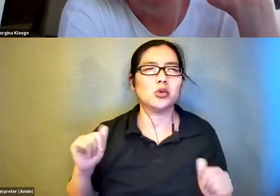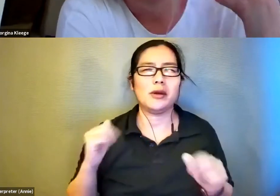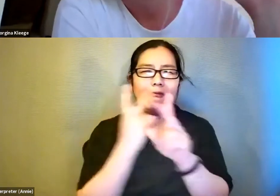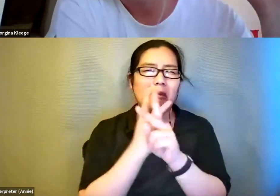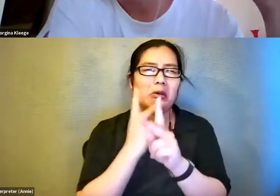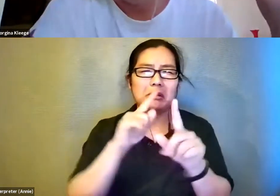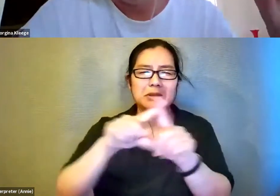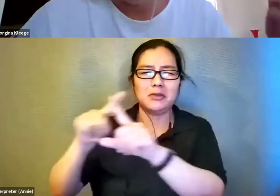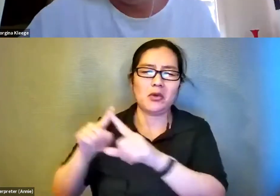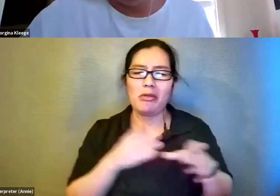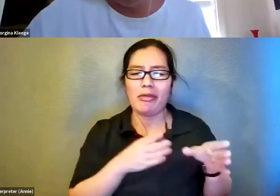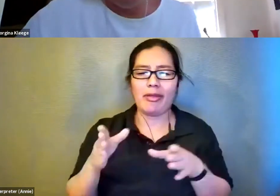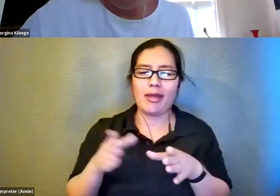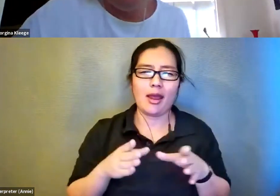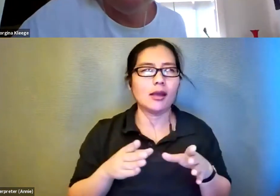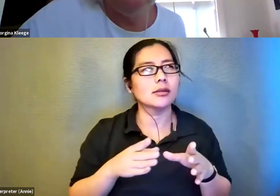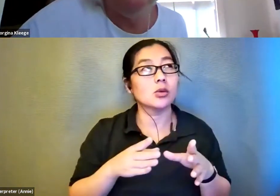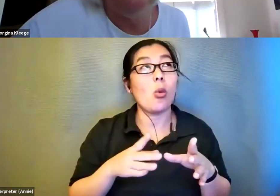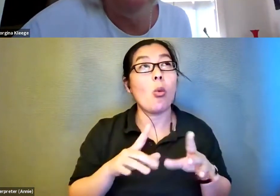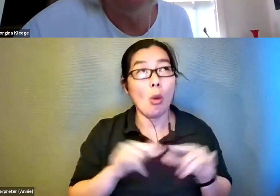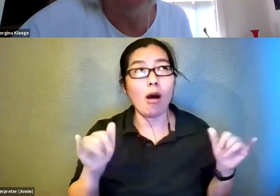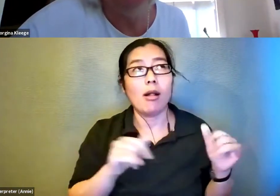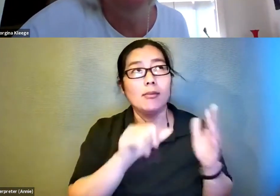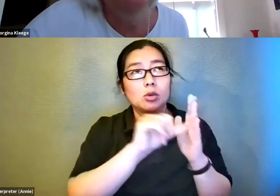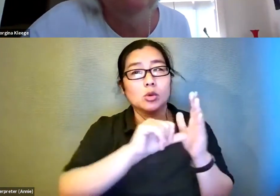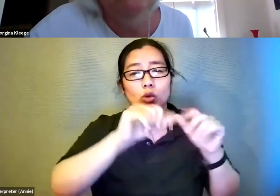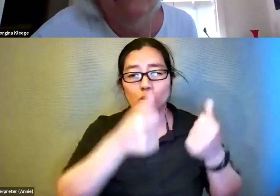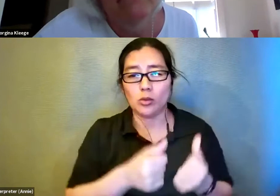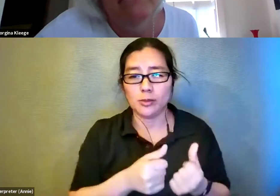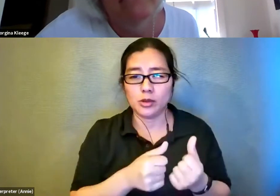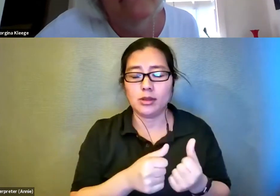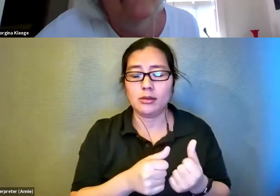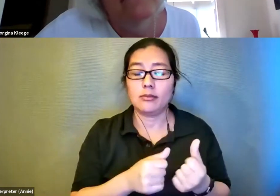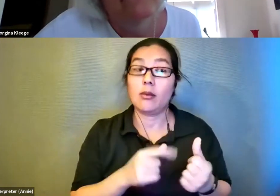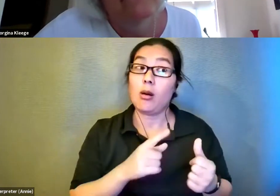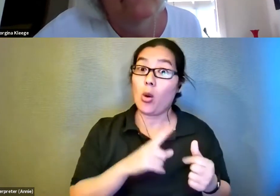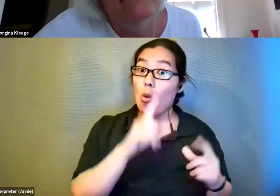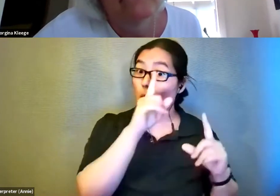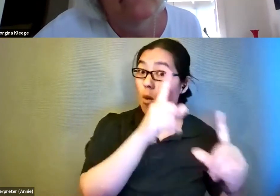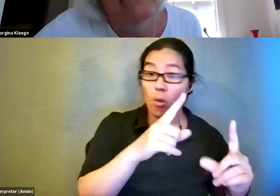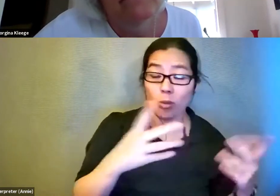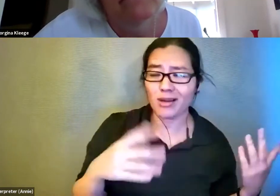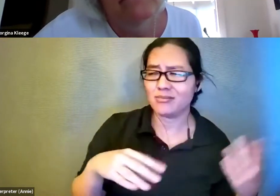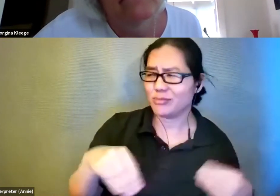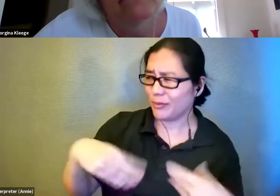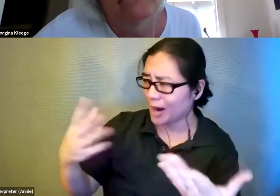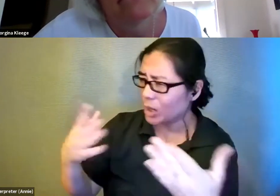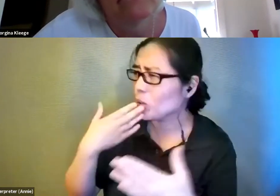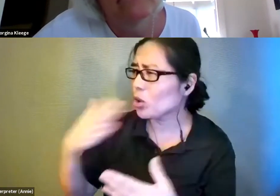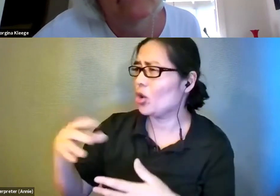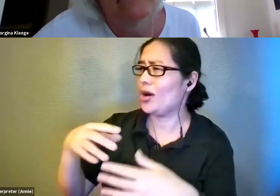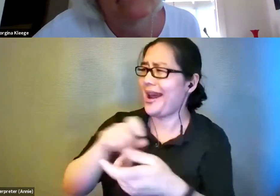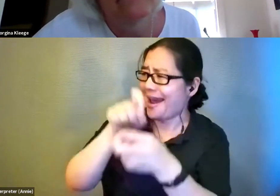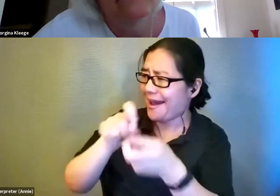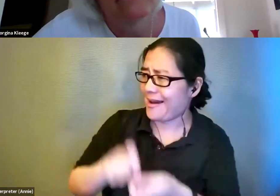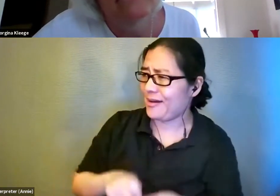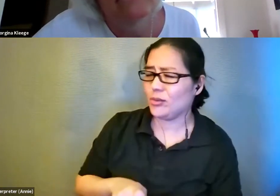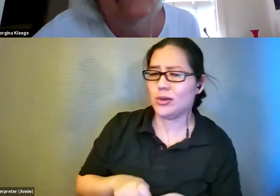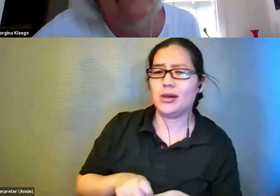One is giving good information, good accurate information about like the